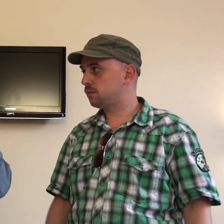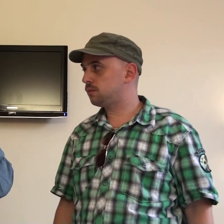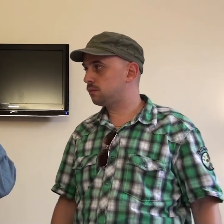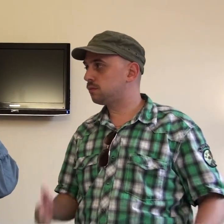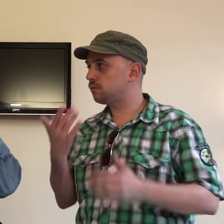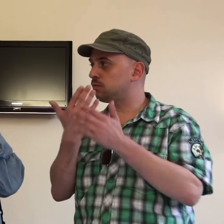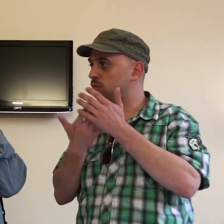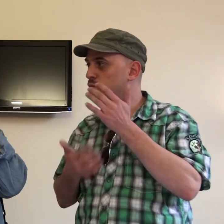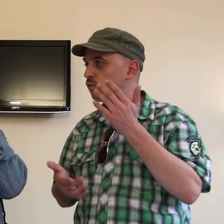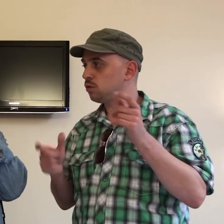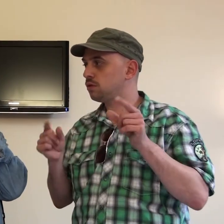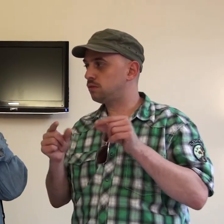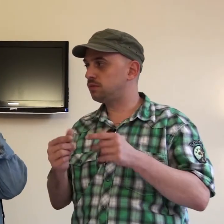Blood cancer.